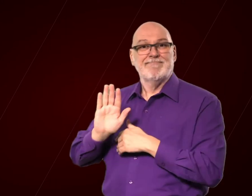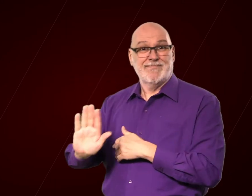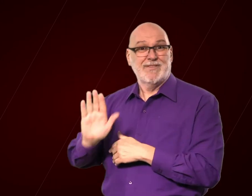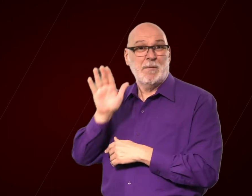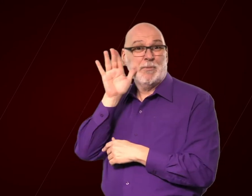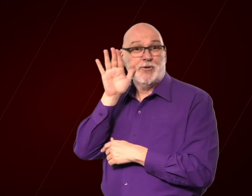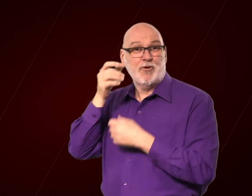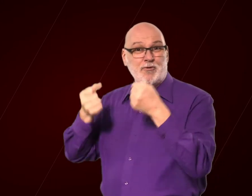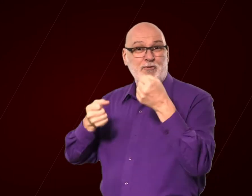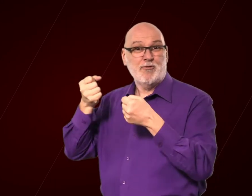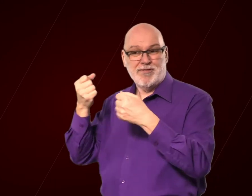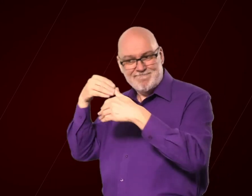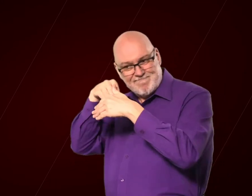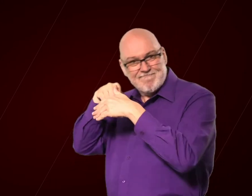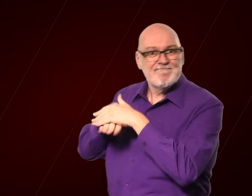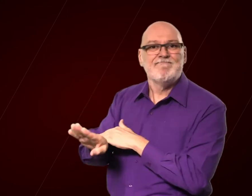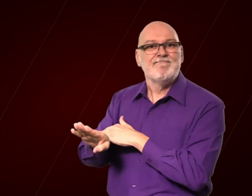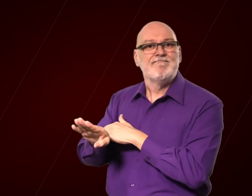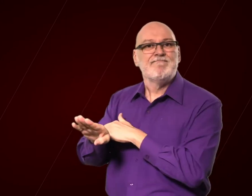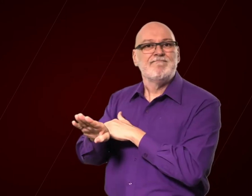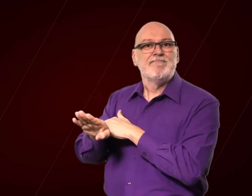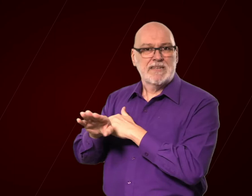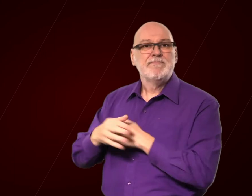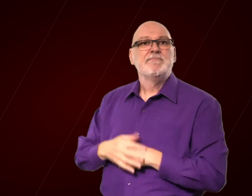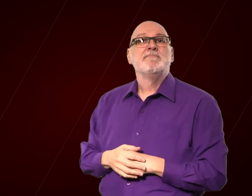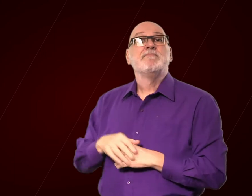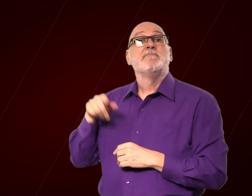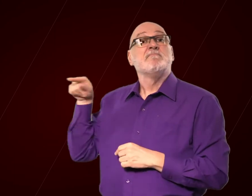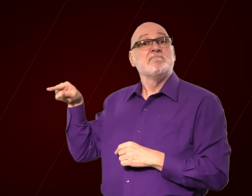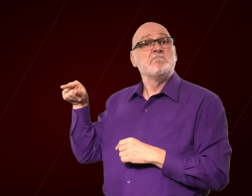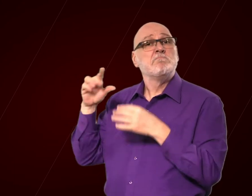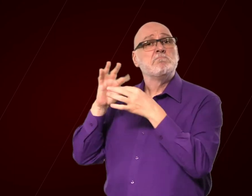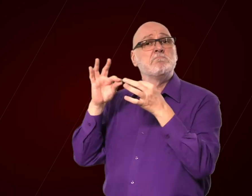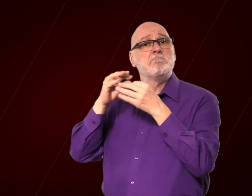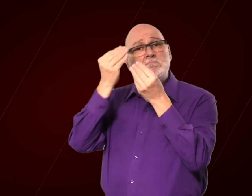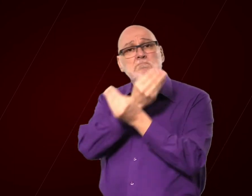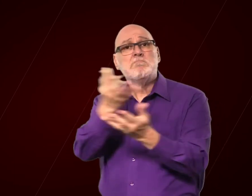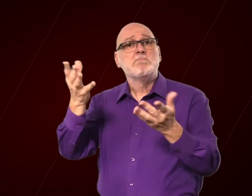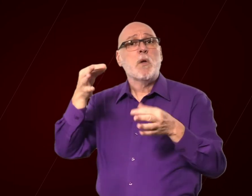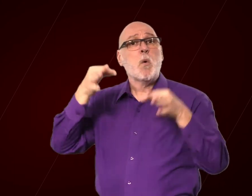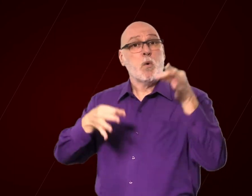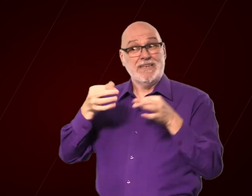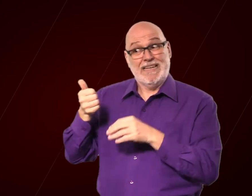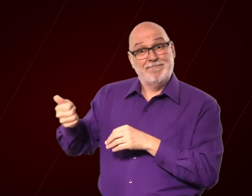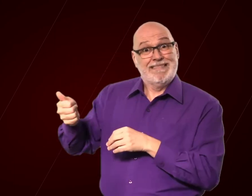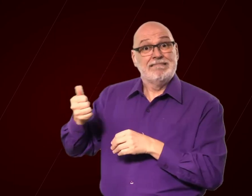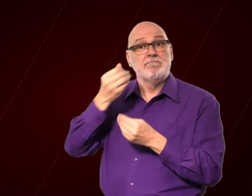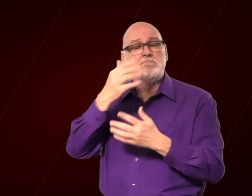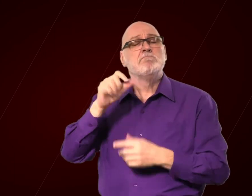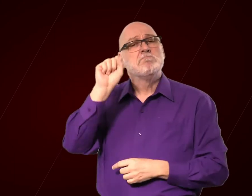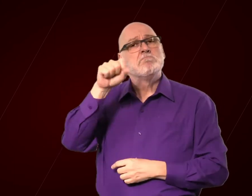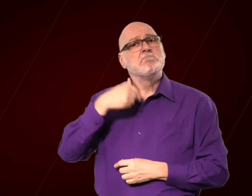her mother's vehicle. He told the court he was ready to accept punishment.